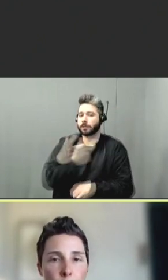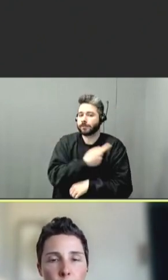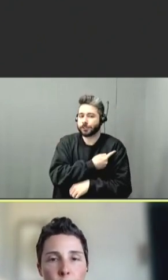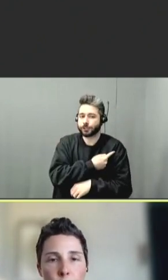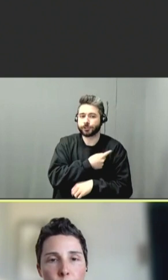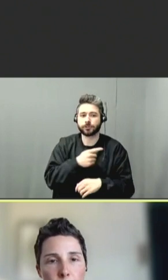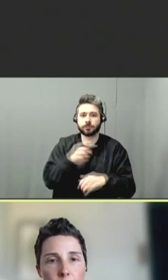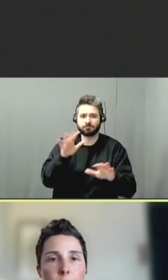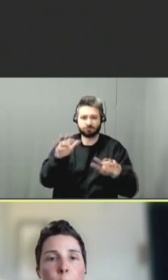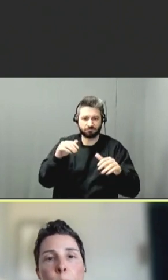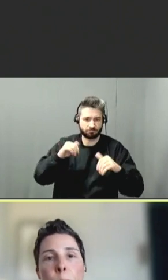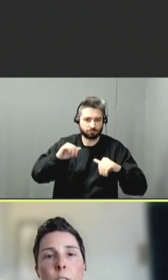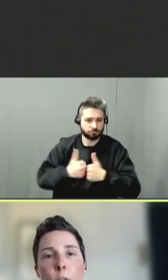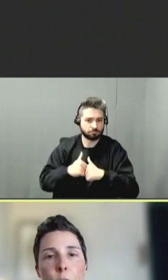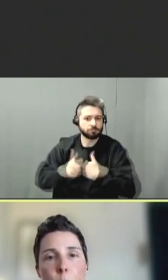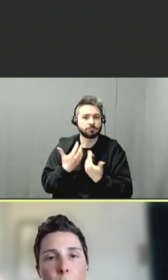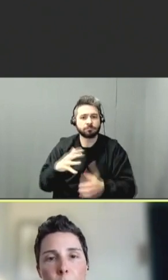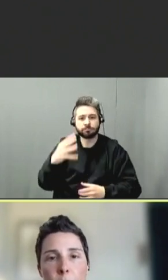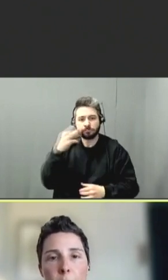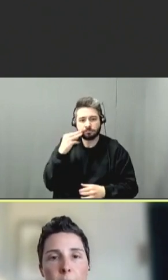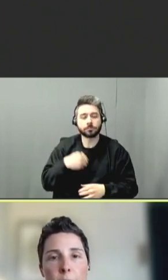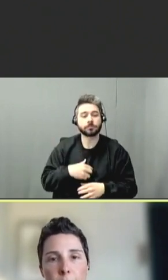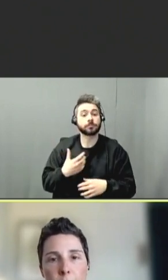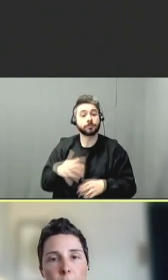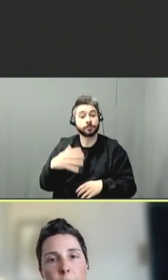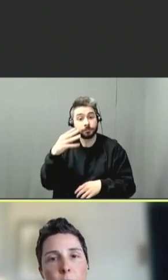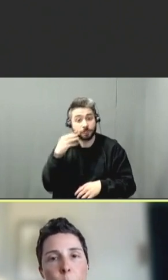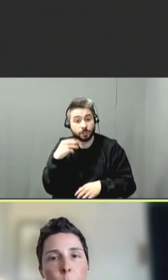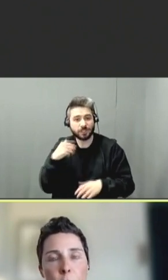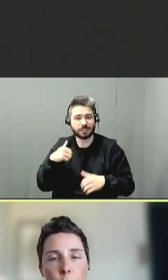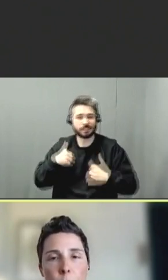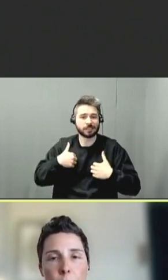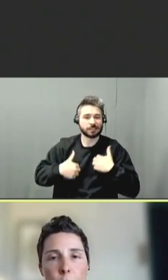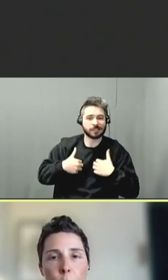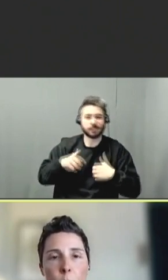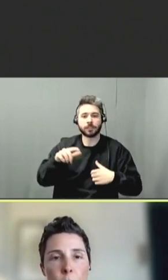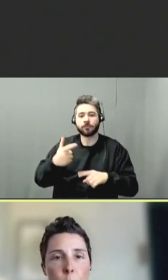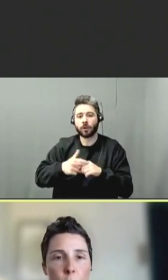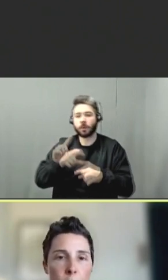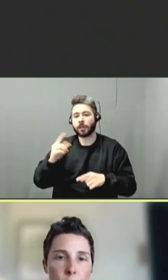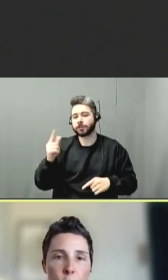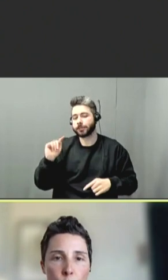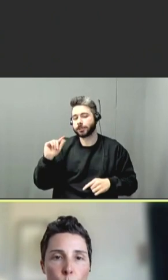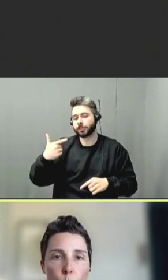challenges you faced? Did you experience vaccine hesitancy from the LGBTQ+ community? If so,